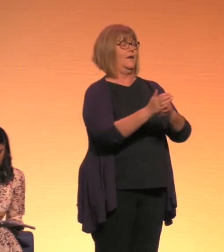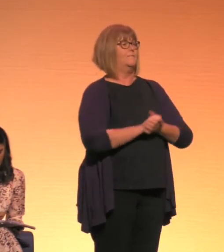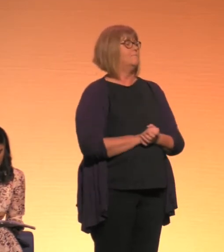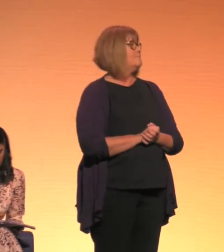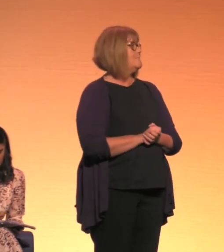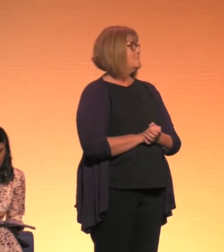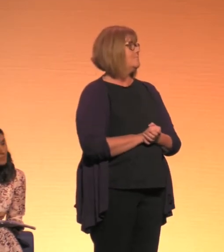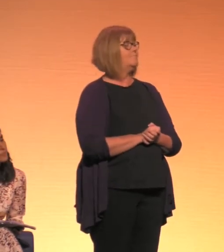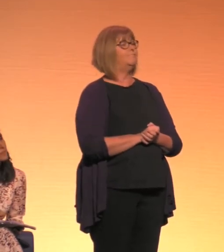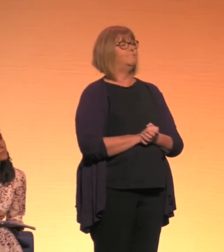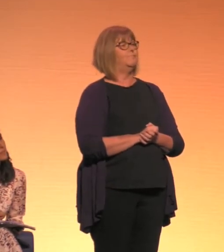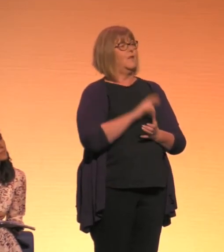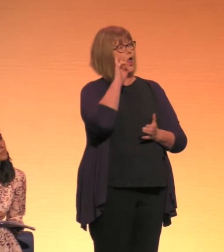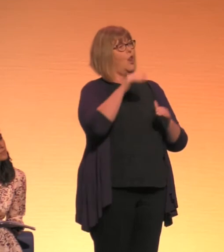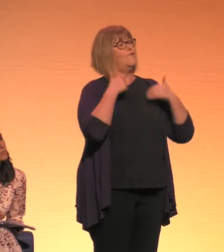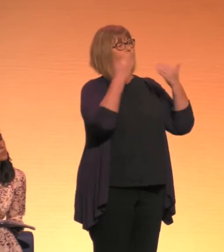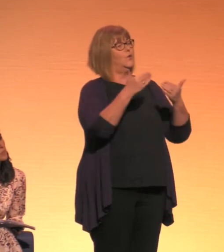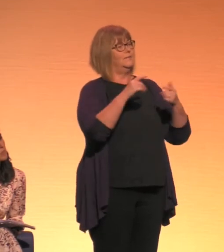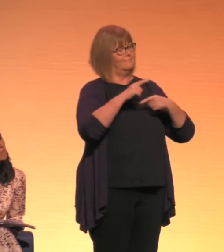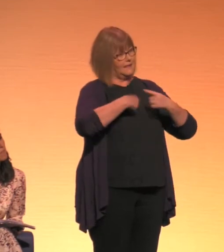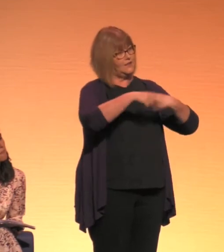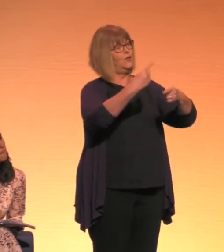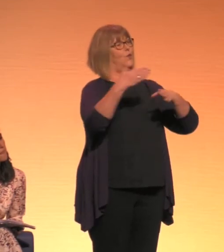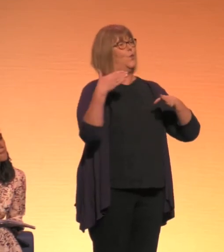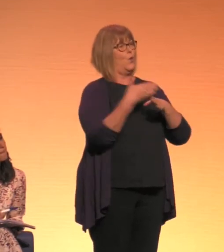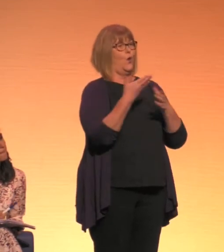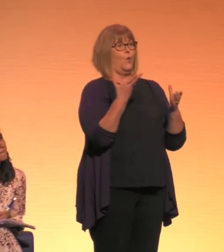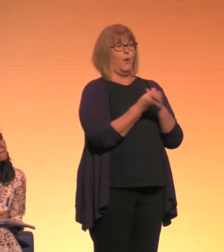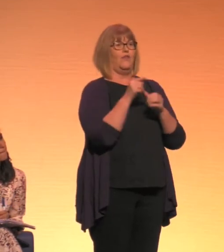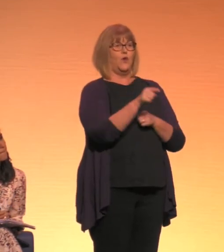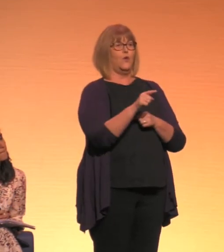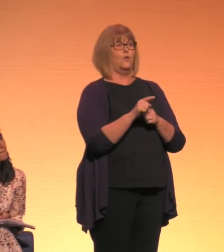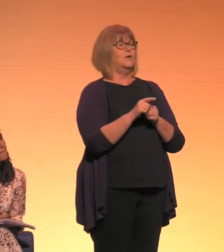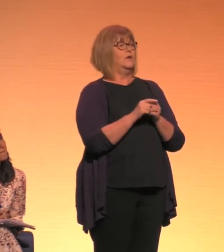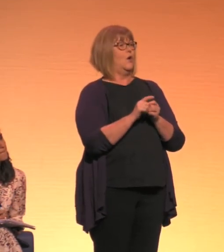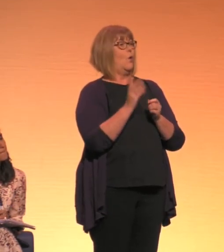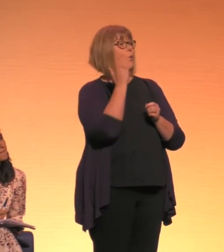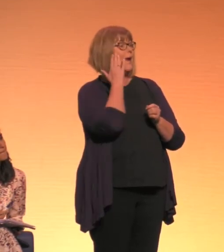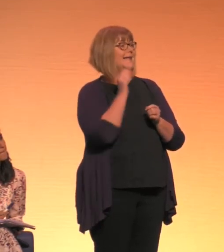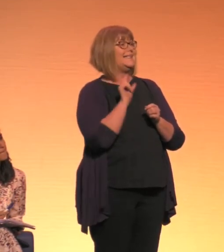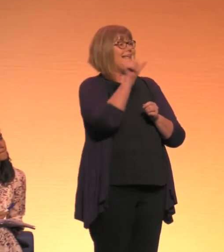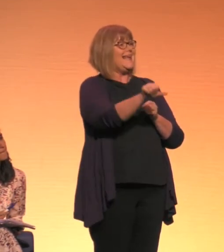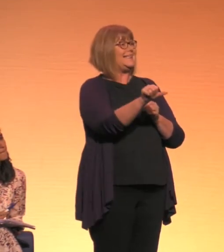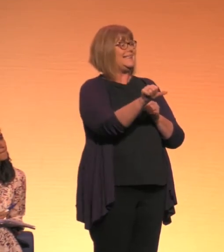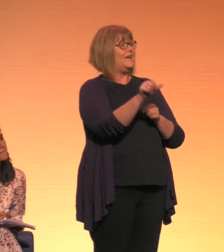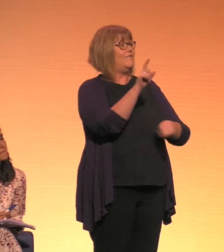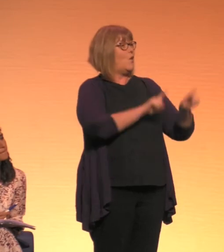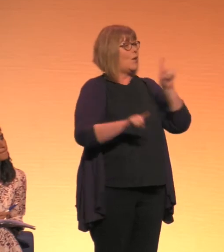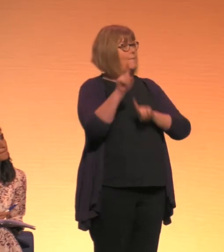So I look forward to continuing the work with you beyond the forum. When is the next one? Well, I'm told by Lisa, organizer